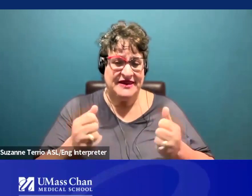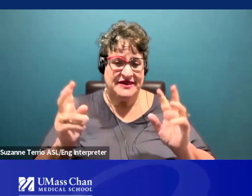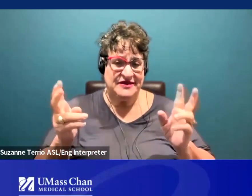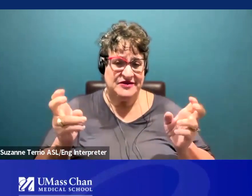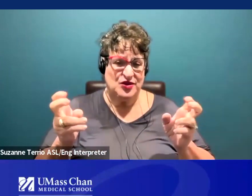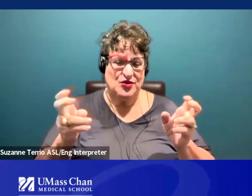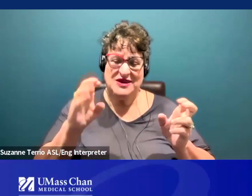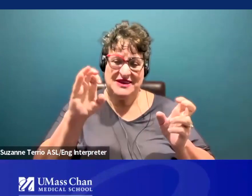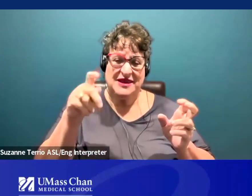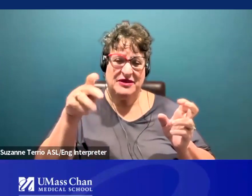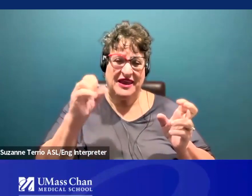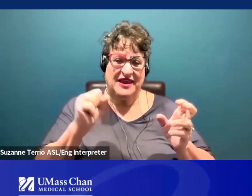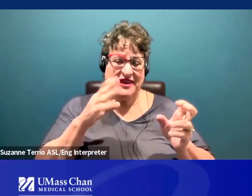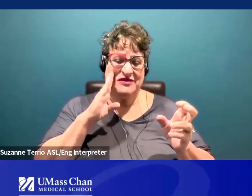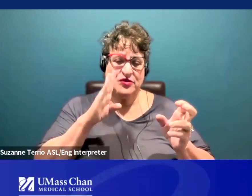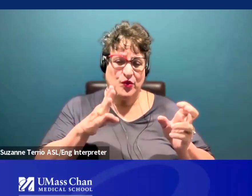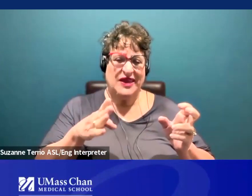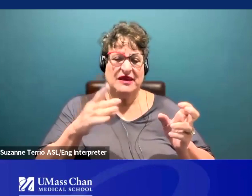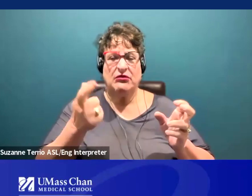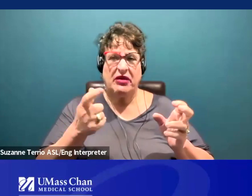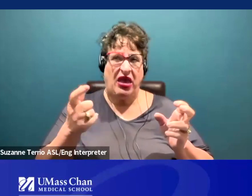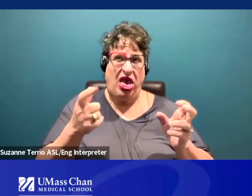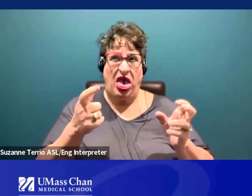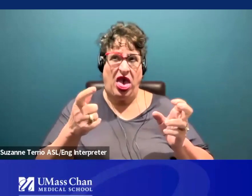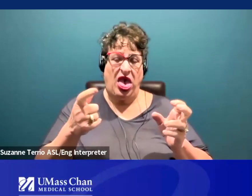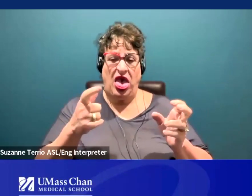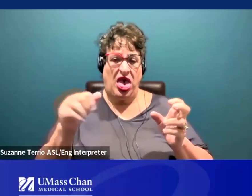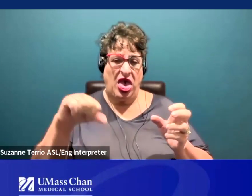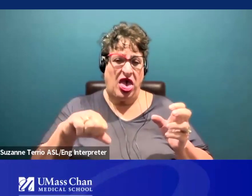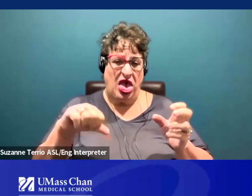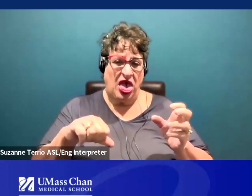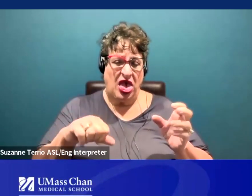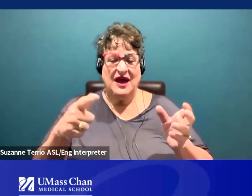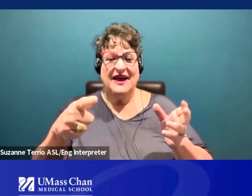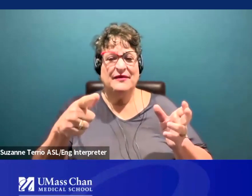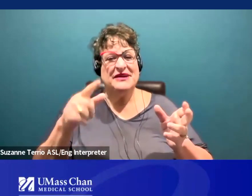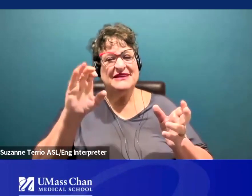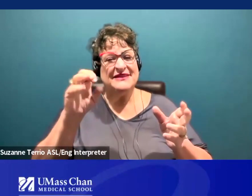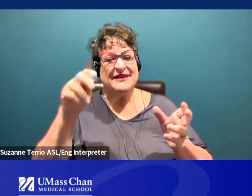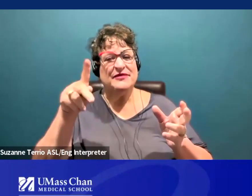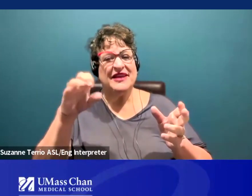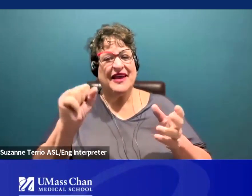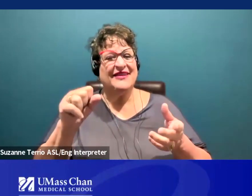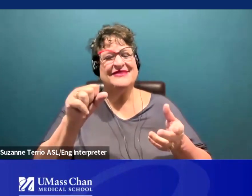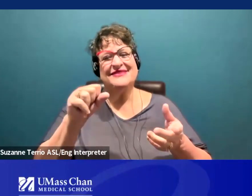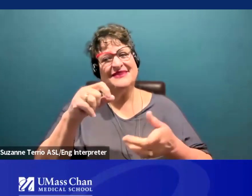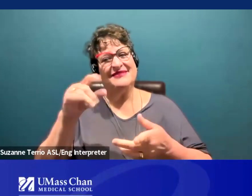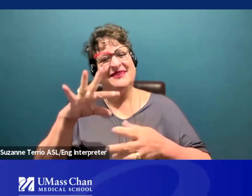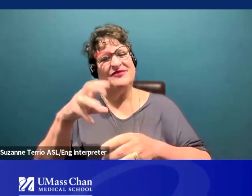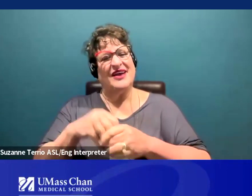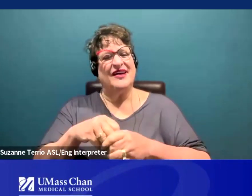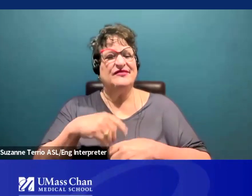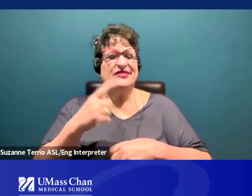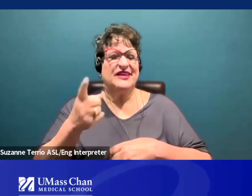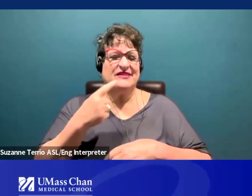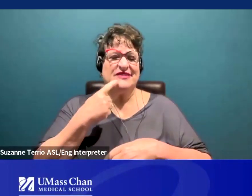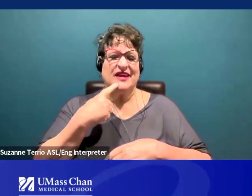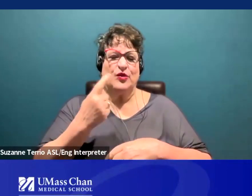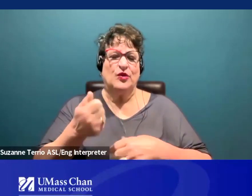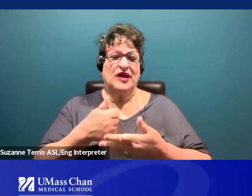But the reality is that when CPS says they're being involved, their whole stick is that we're going to help give you the services you need to make your home safer.